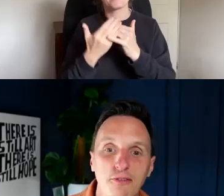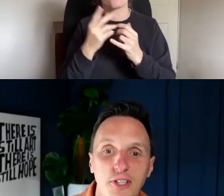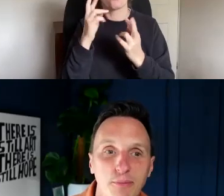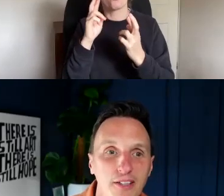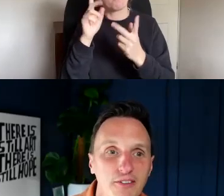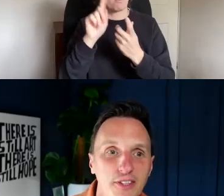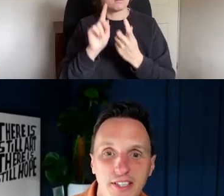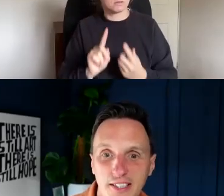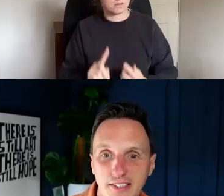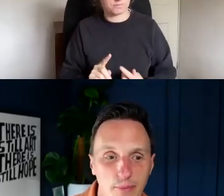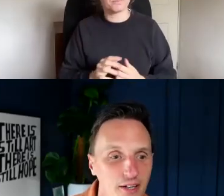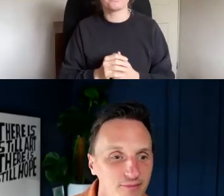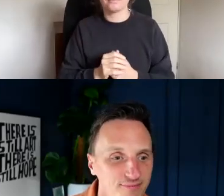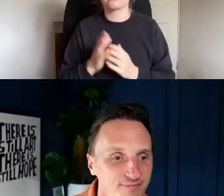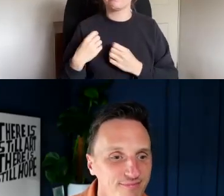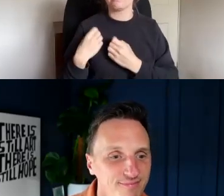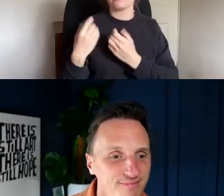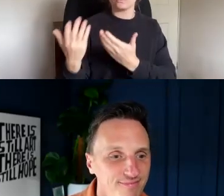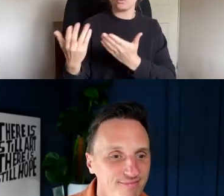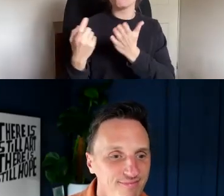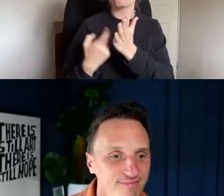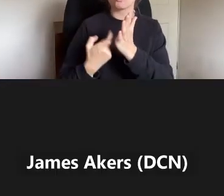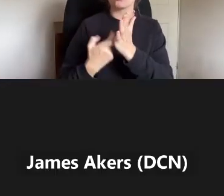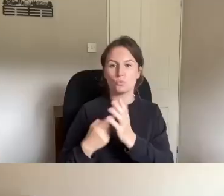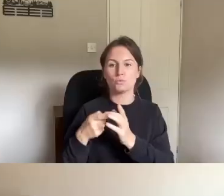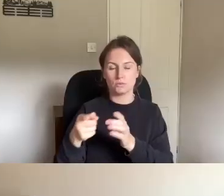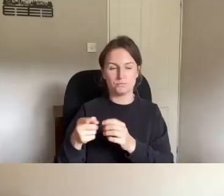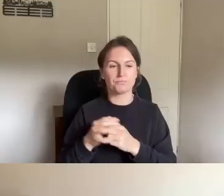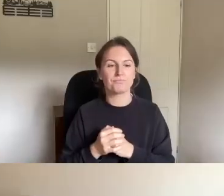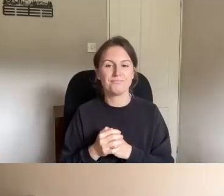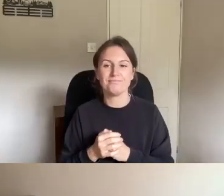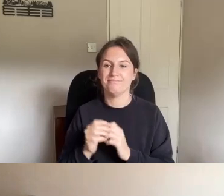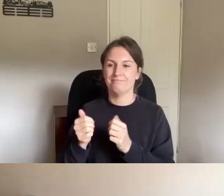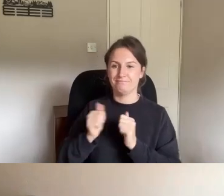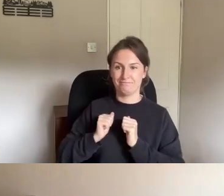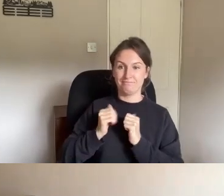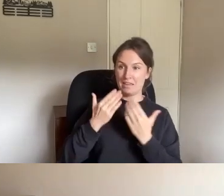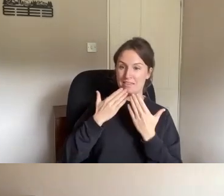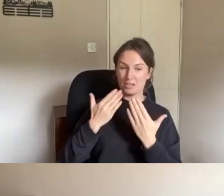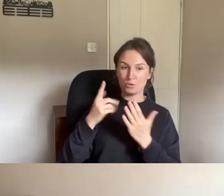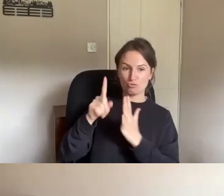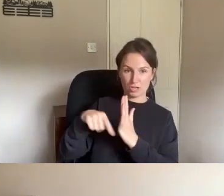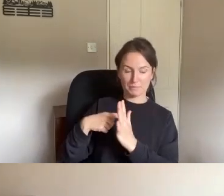the first part of today's webinar. Thanks, James. A quick introduction